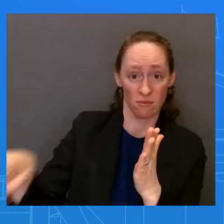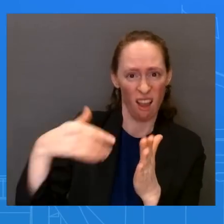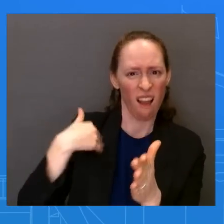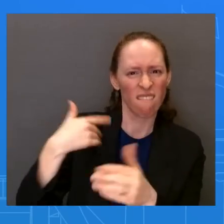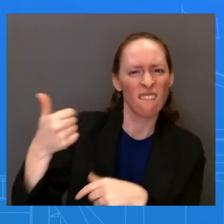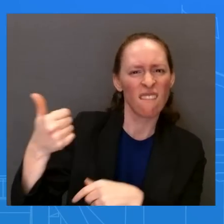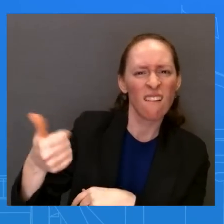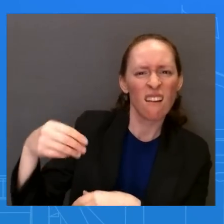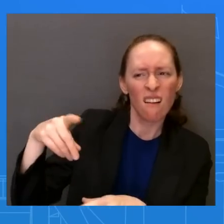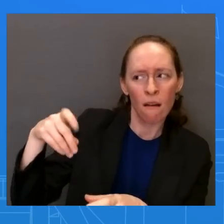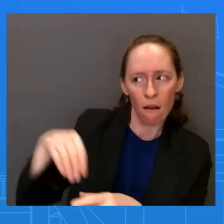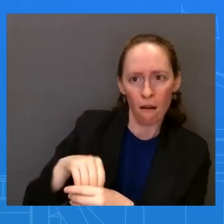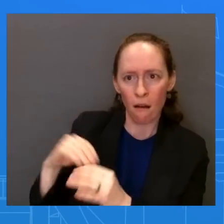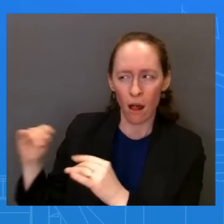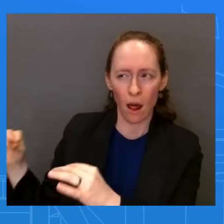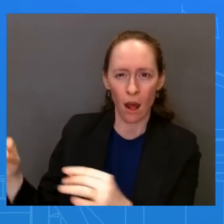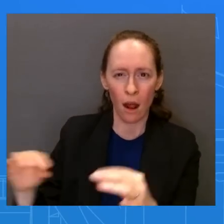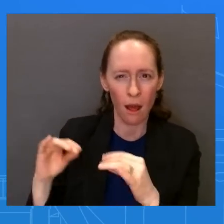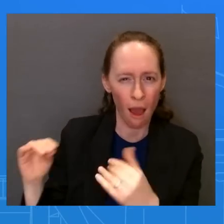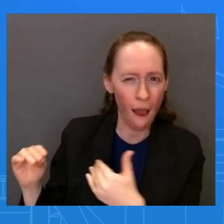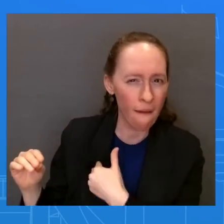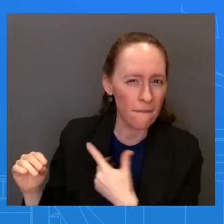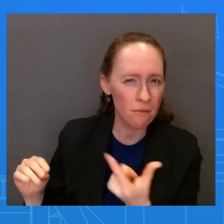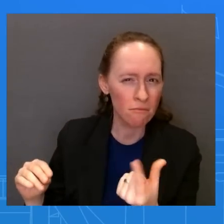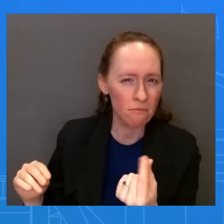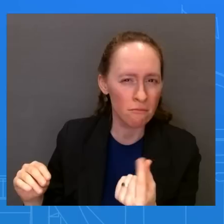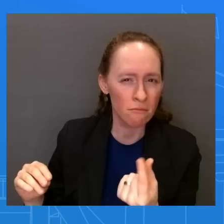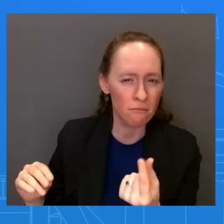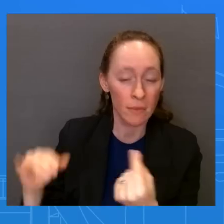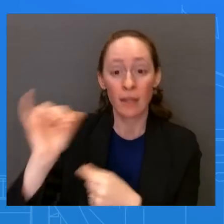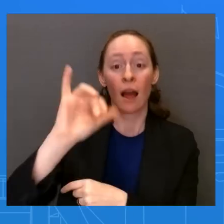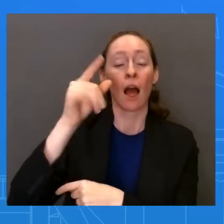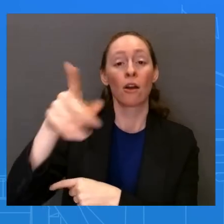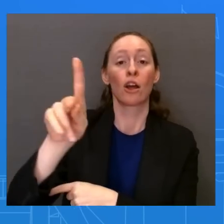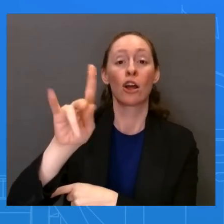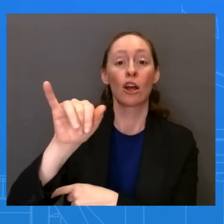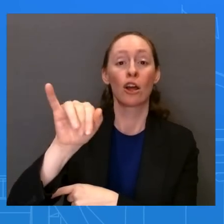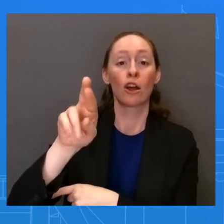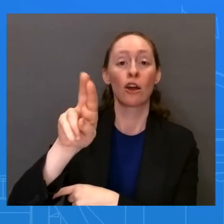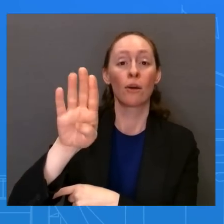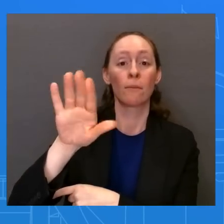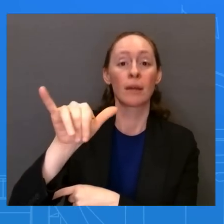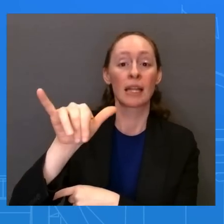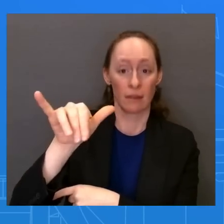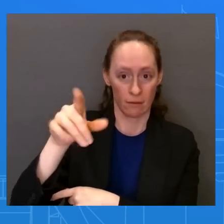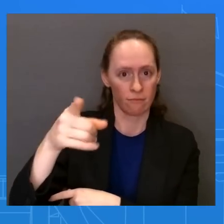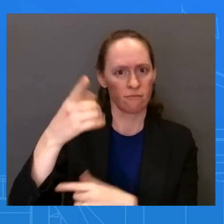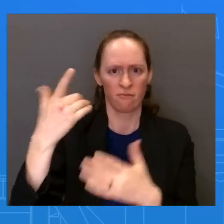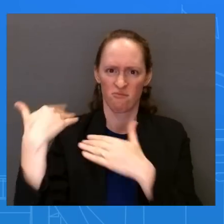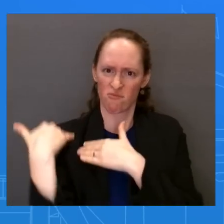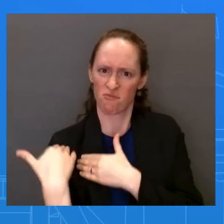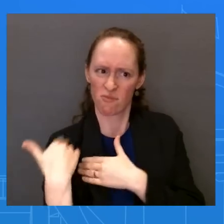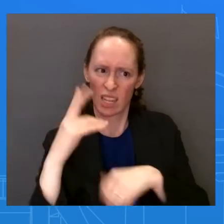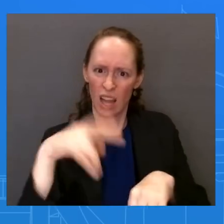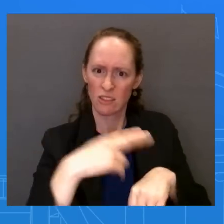on behalf of national security issues at this podium, as your colleague, as their representative? Is there someone -- is the White House in talks right now to find someone either outside the White House